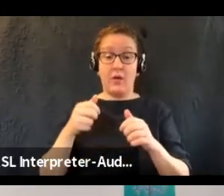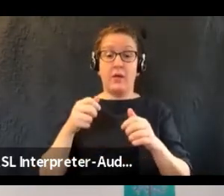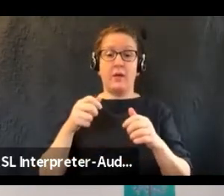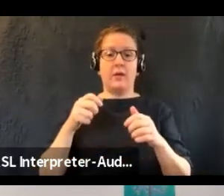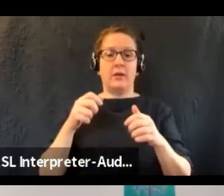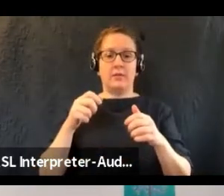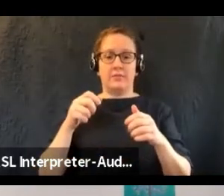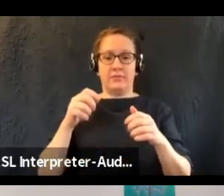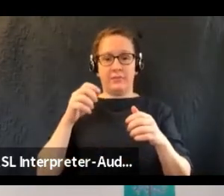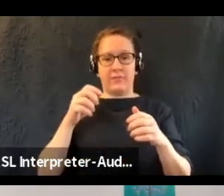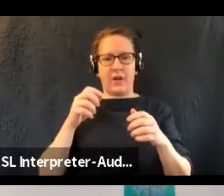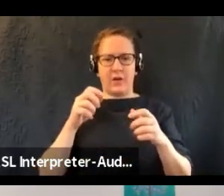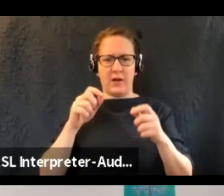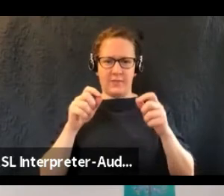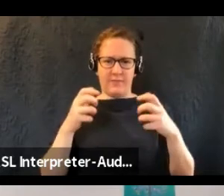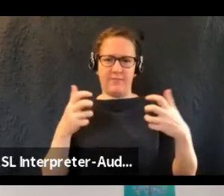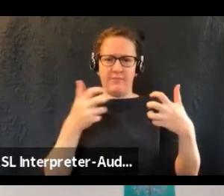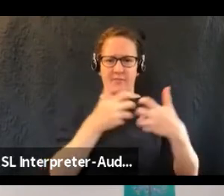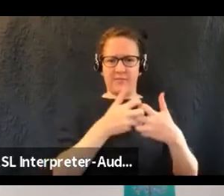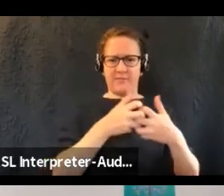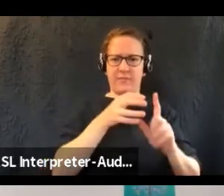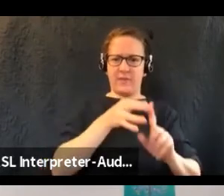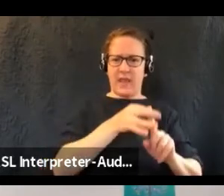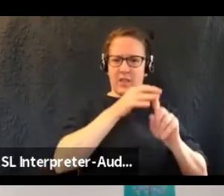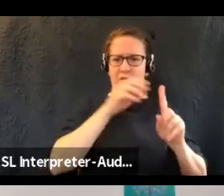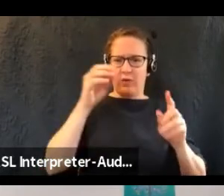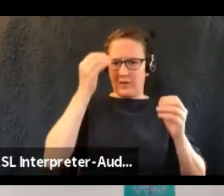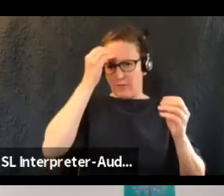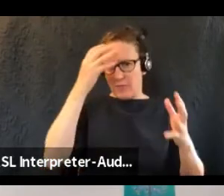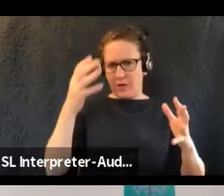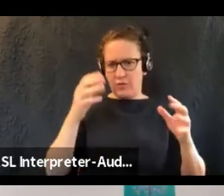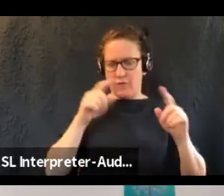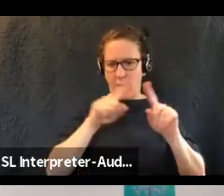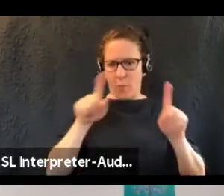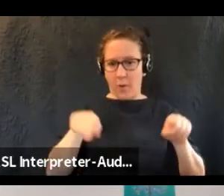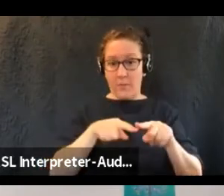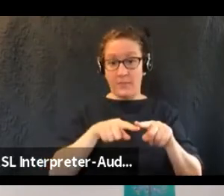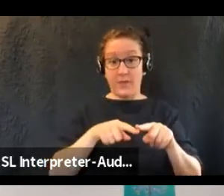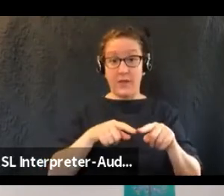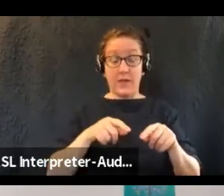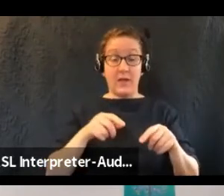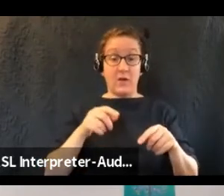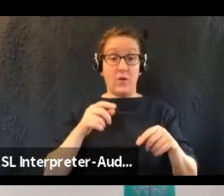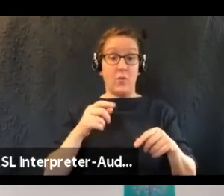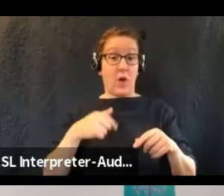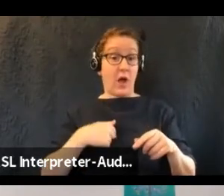As template examples, I would point you to MIUSA's assessment forms available on their